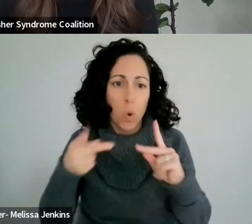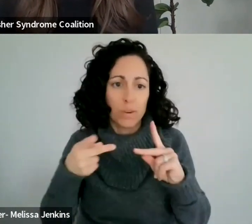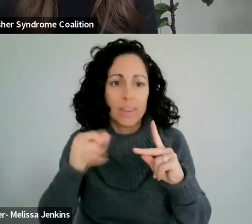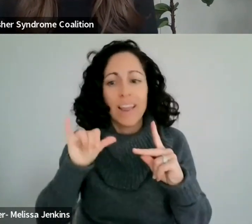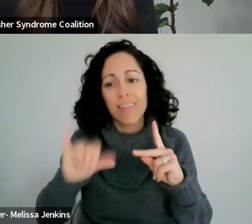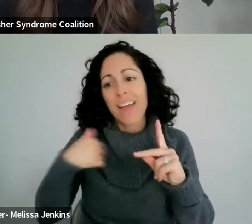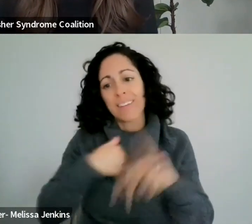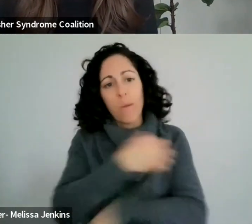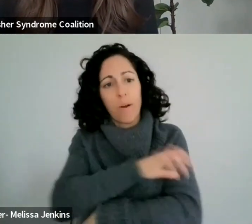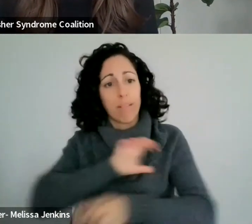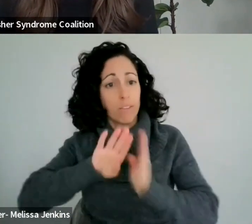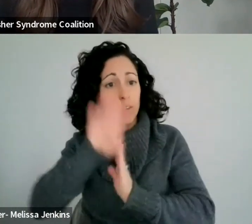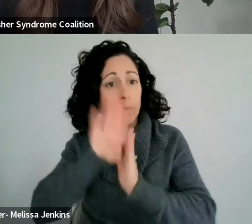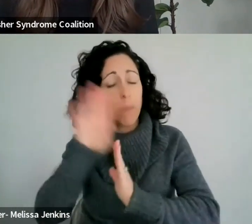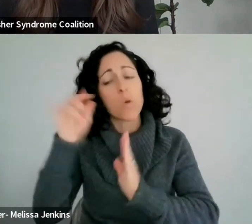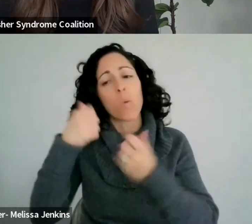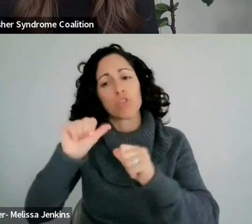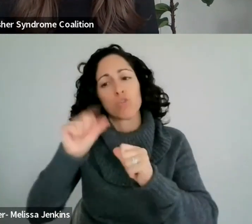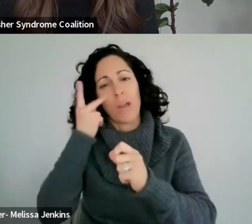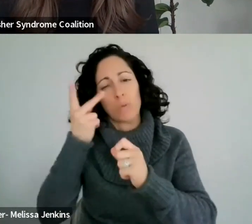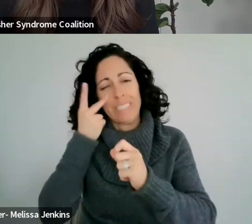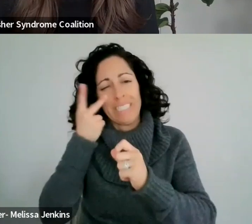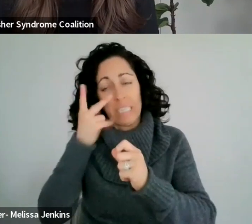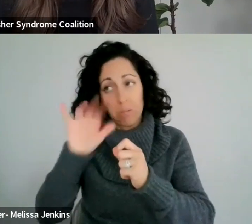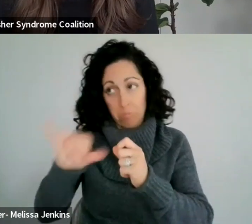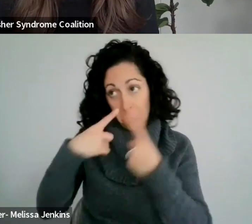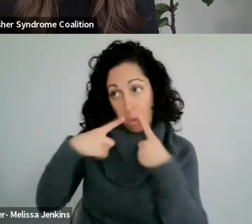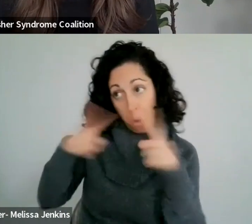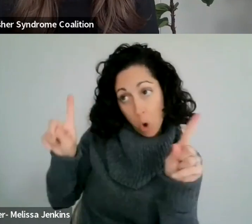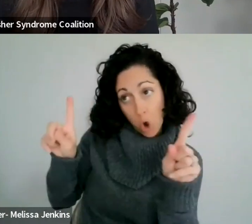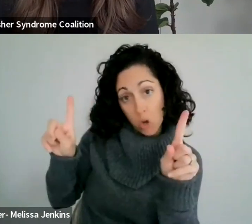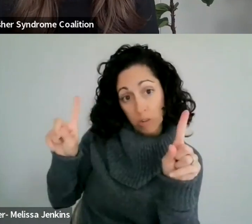to to see if that does work.